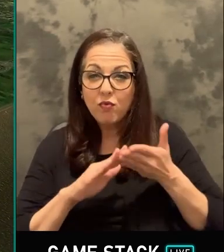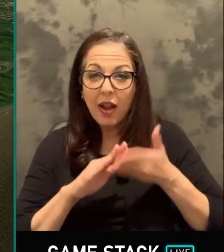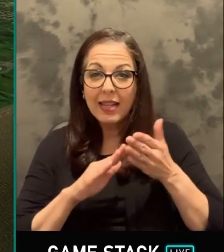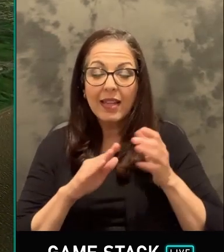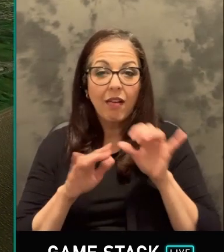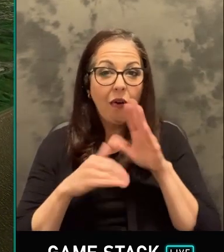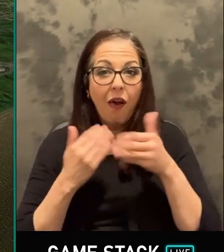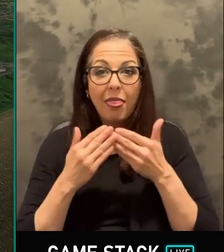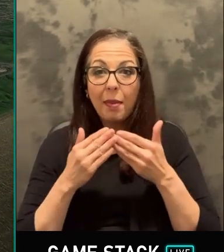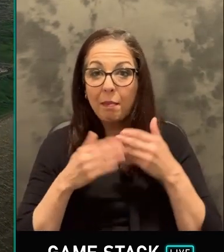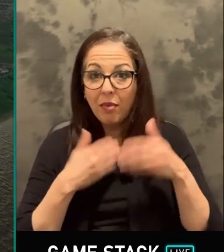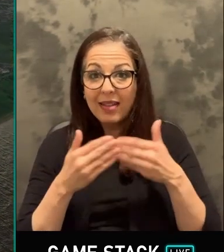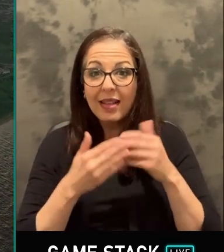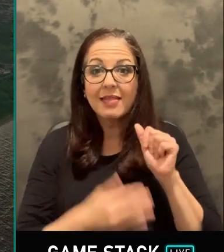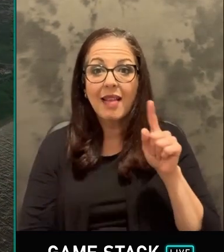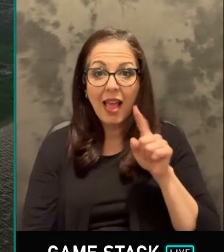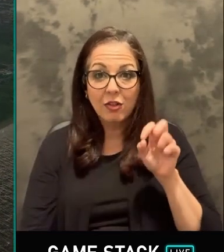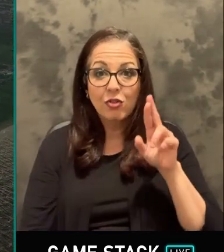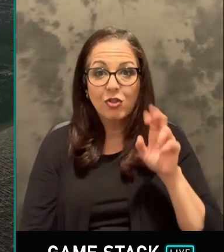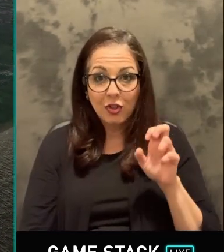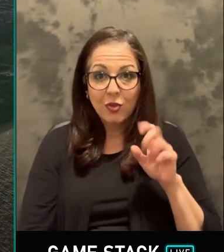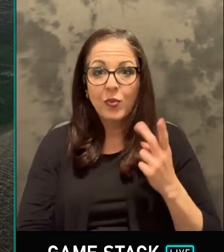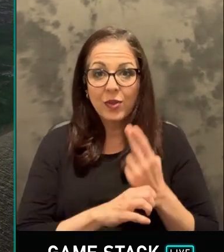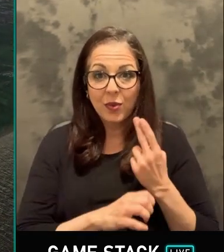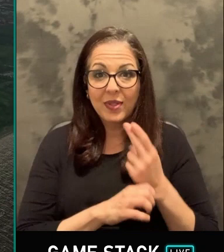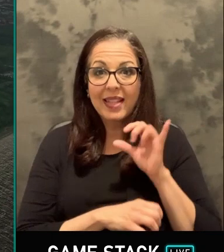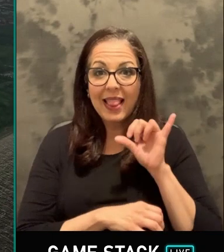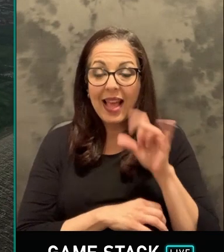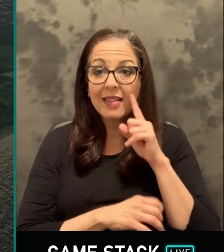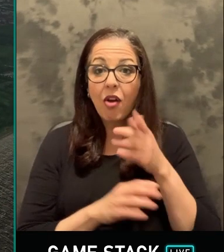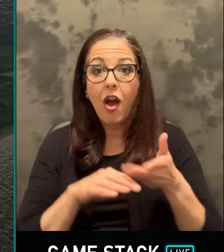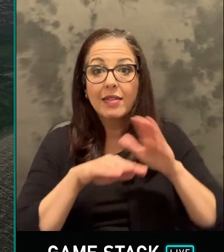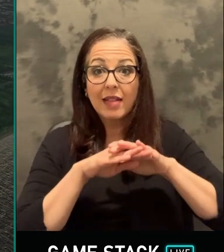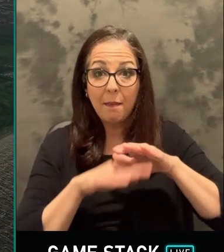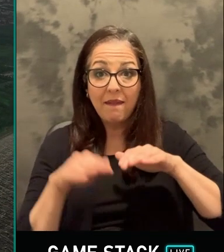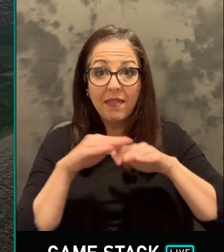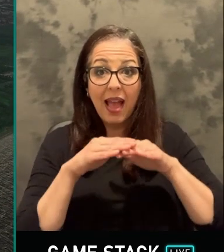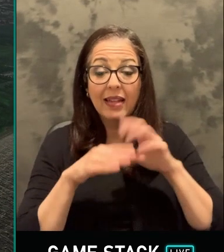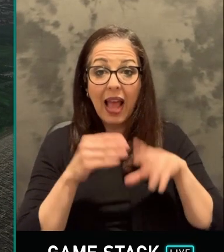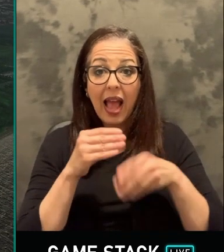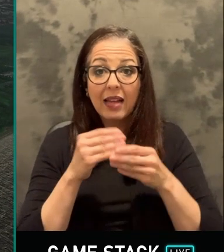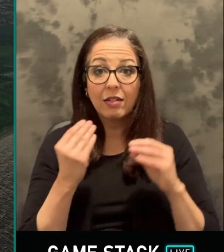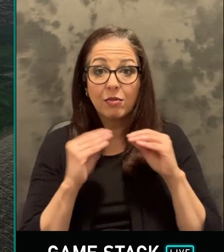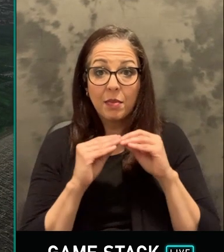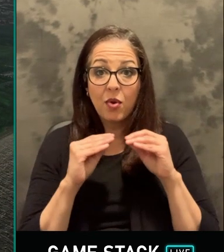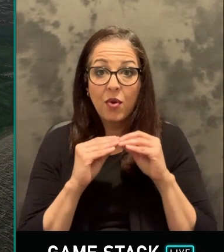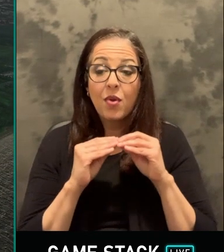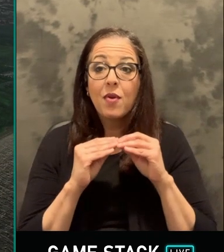shown and on top of that, adding some others. And with the use of our engine,